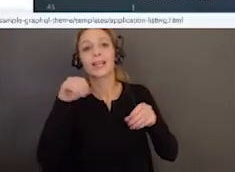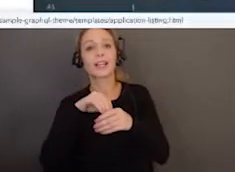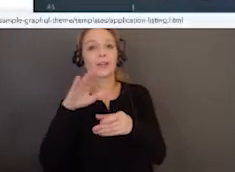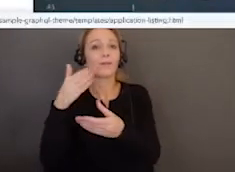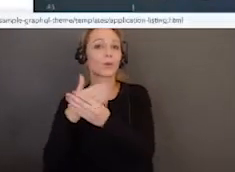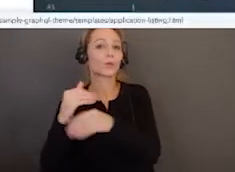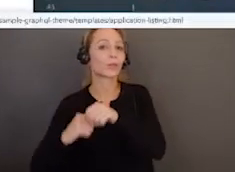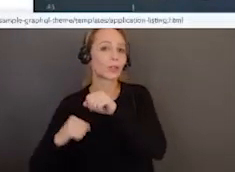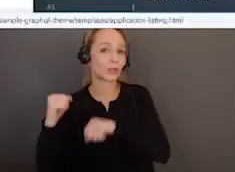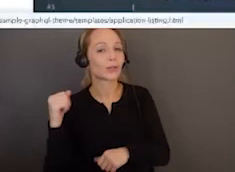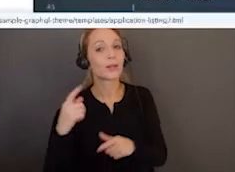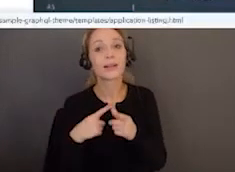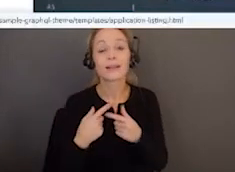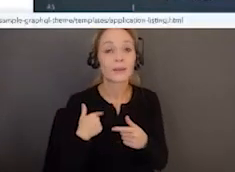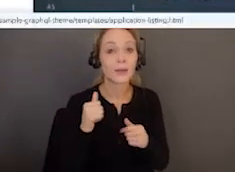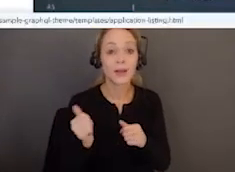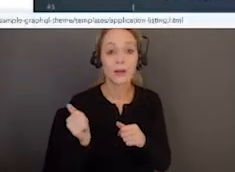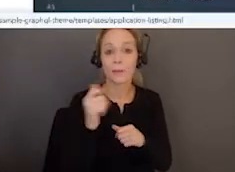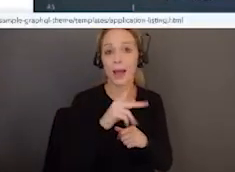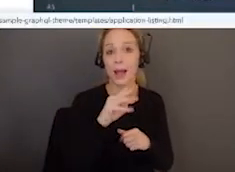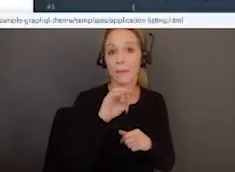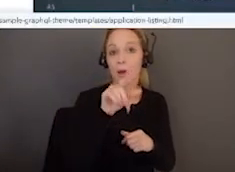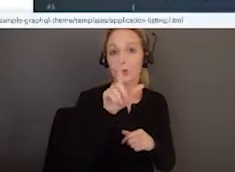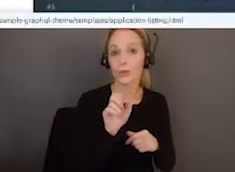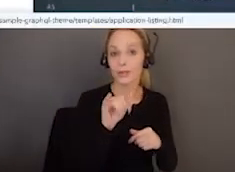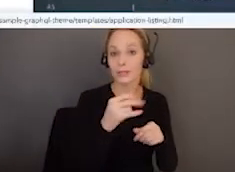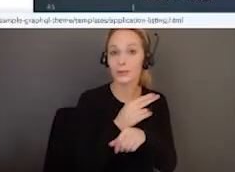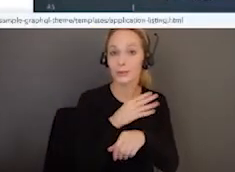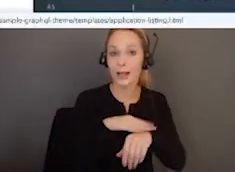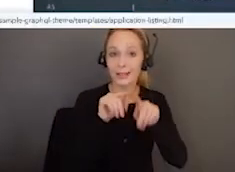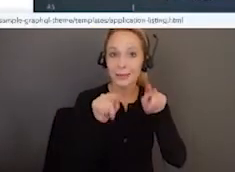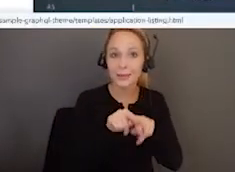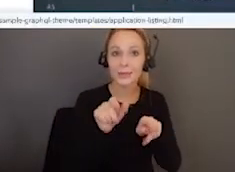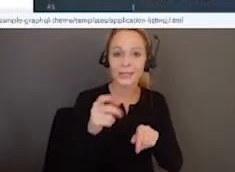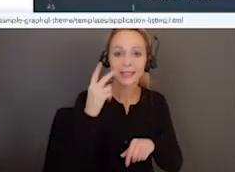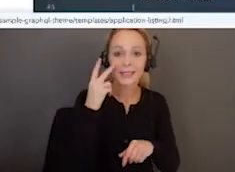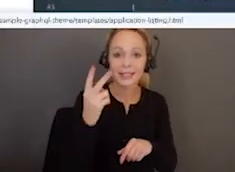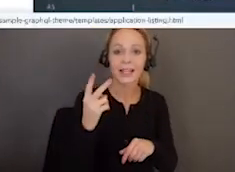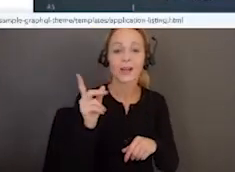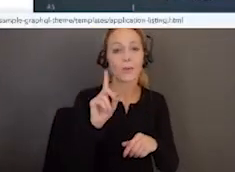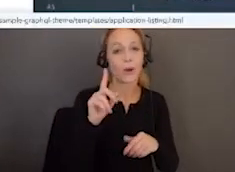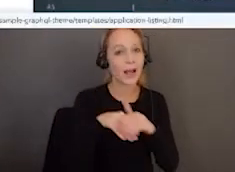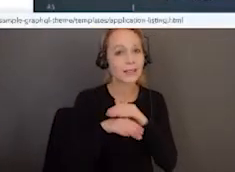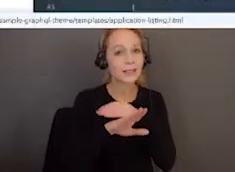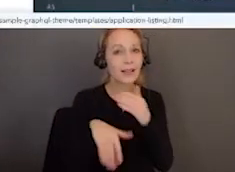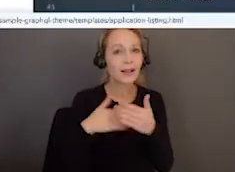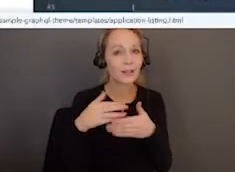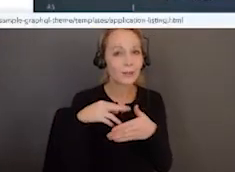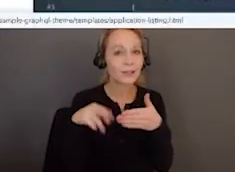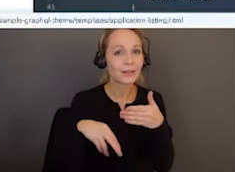AND THEN IF WE GO TO THE MODULE THAT'S USED ON THAT TEMPLATE, YOU CAN SEE WE'RE ACCESSING THE RESULTS OF